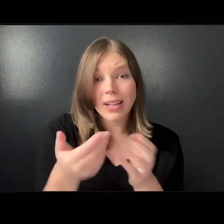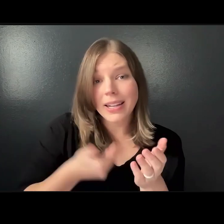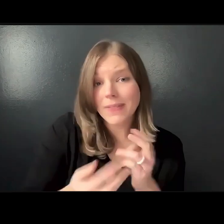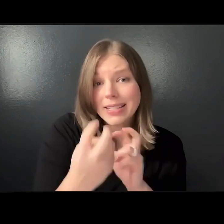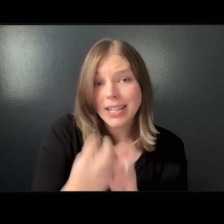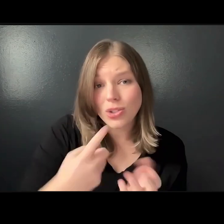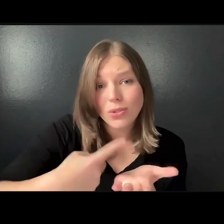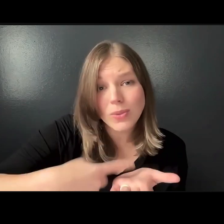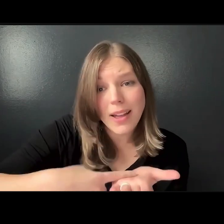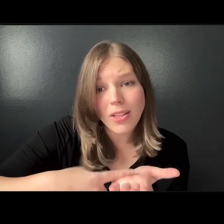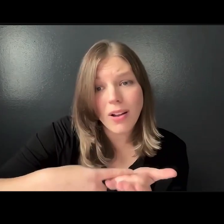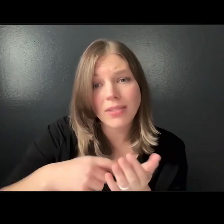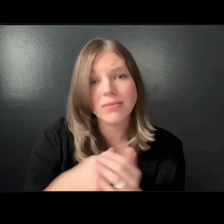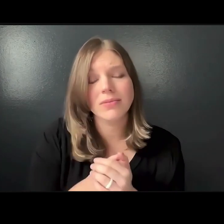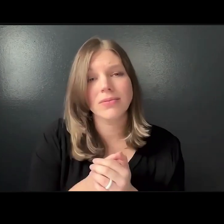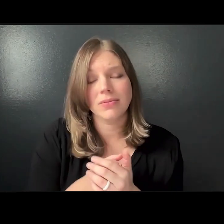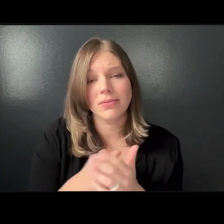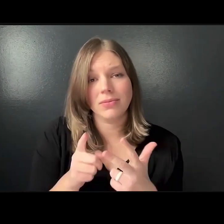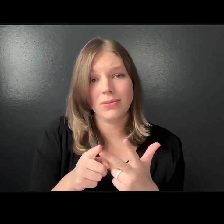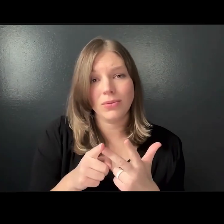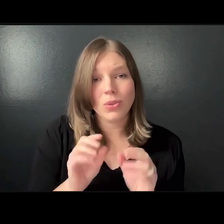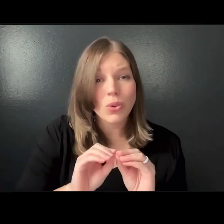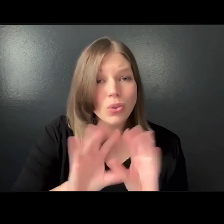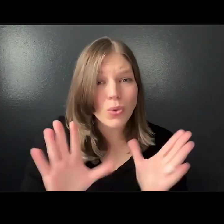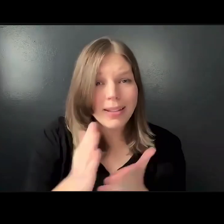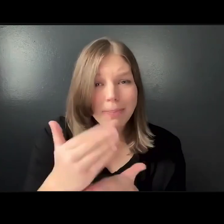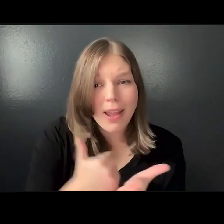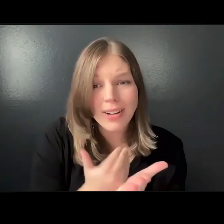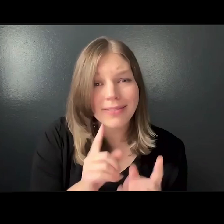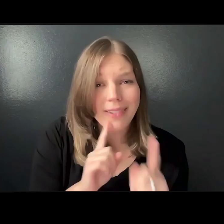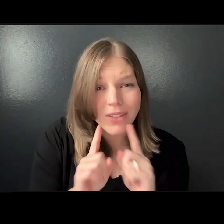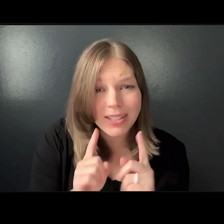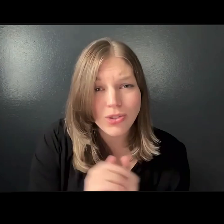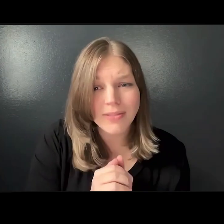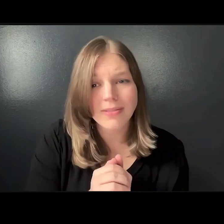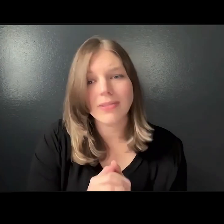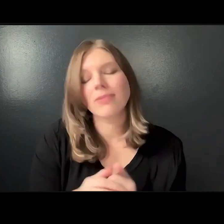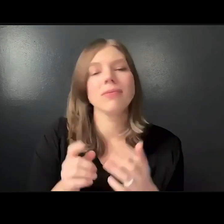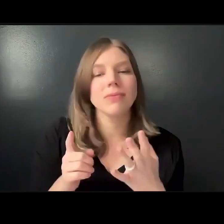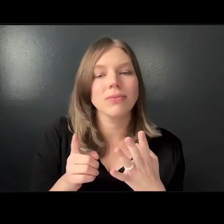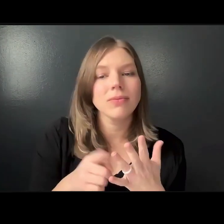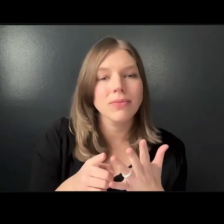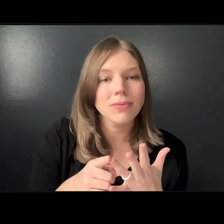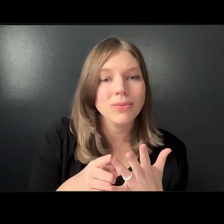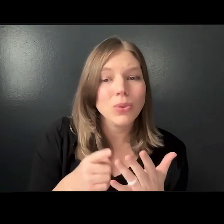An invitation to dialogue, transparent conversations,